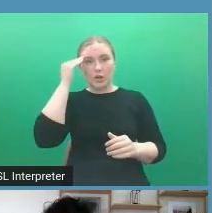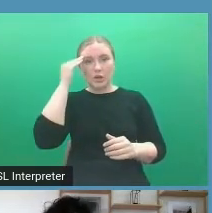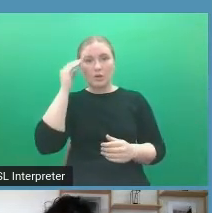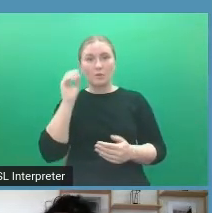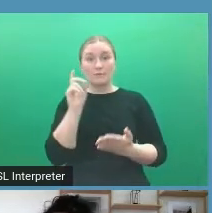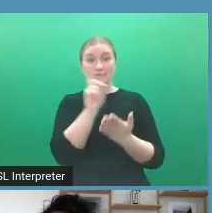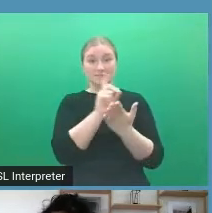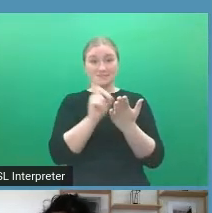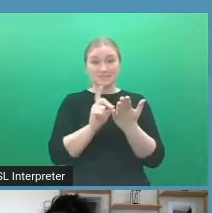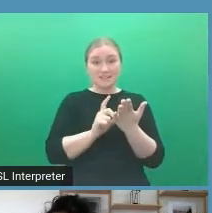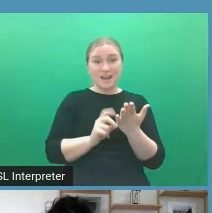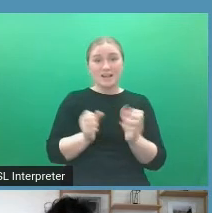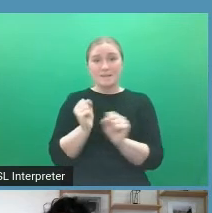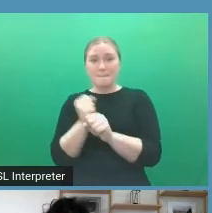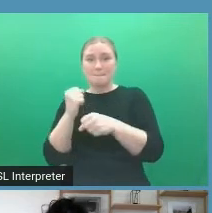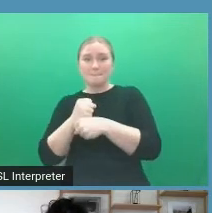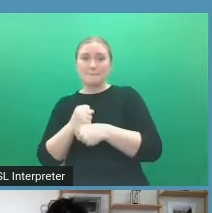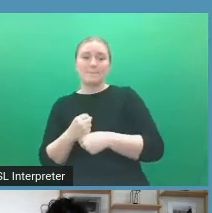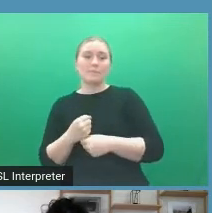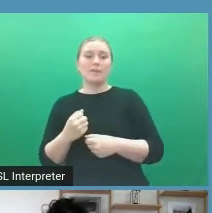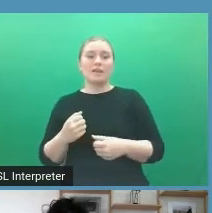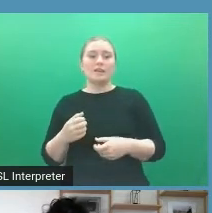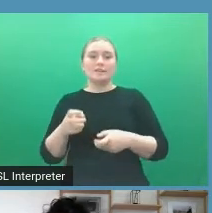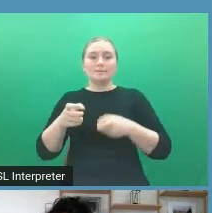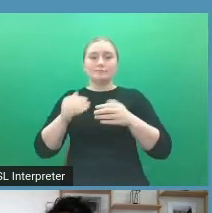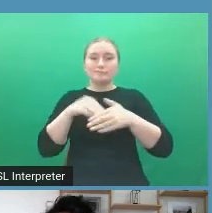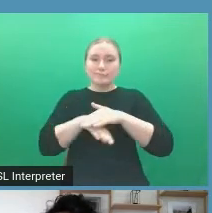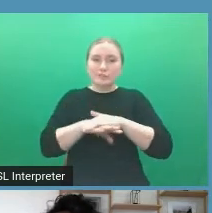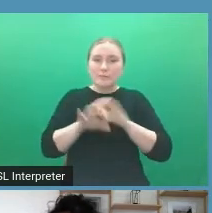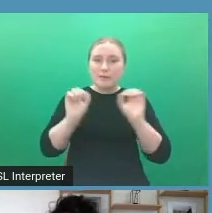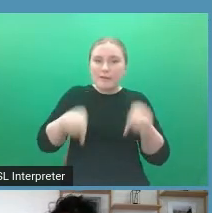something and then figuring out how to make it accessible, we really want to consider all